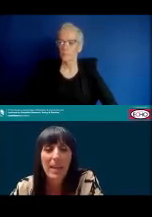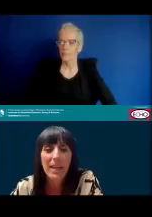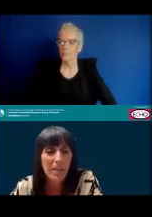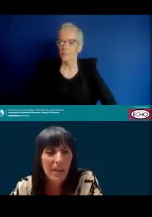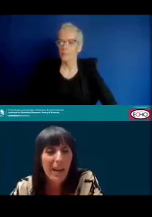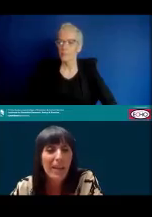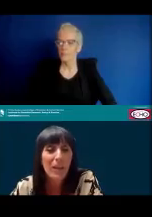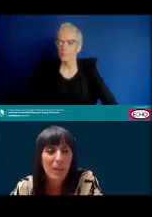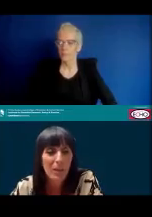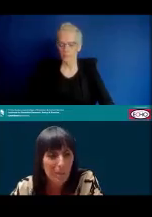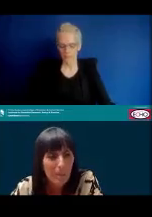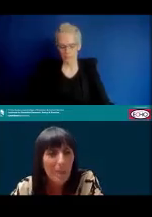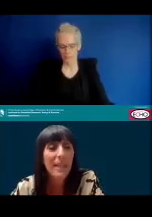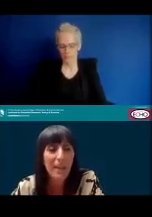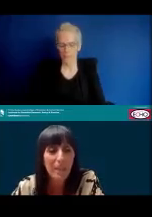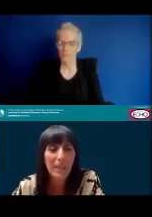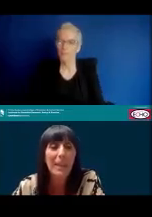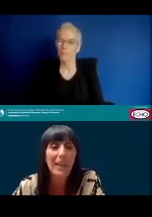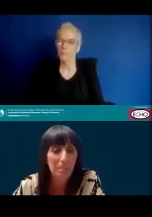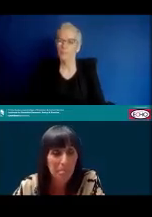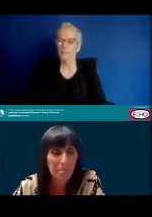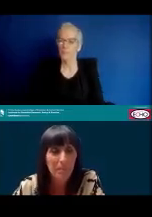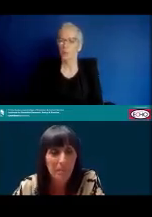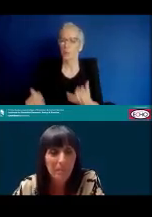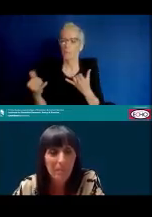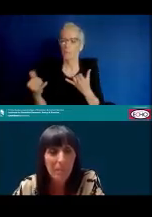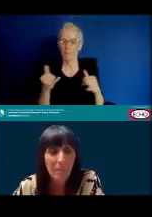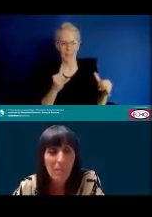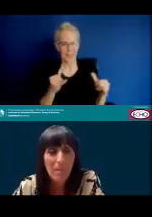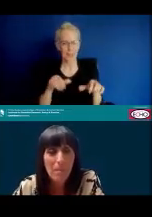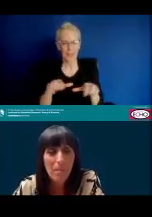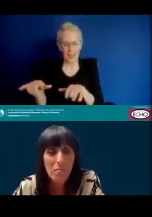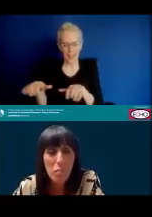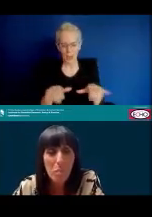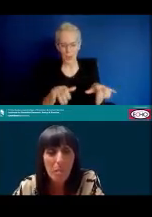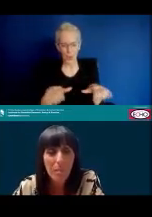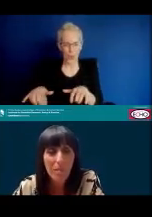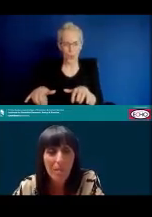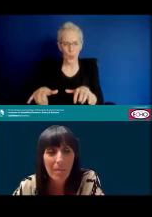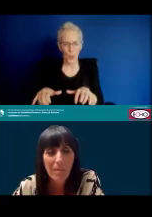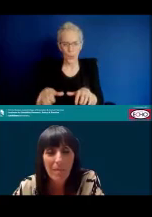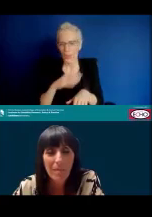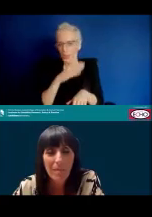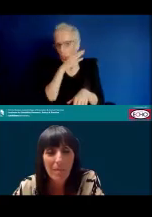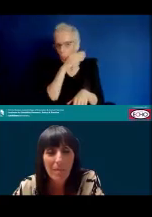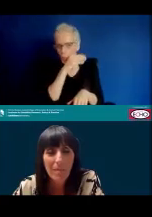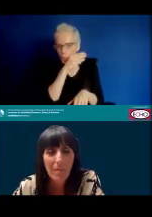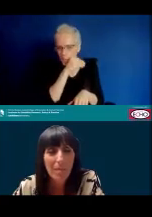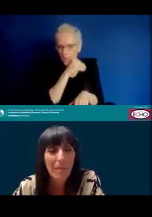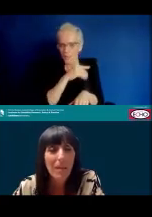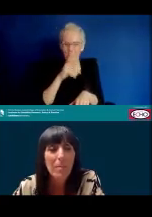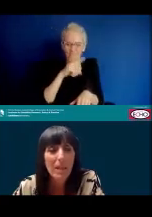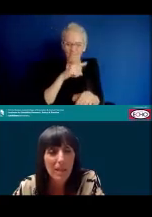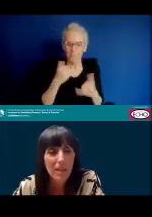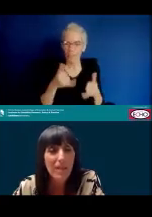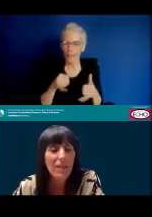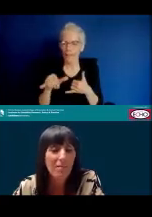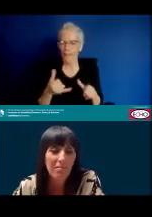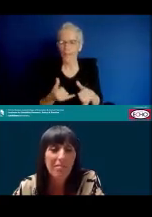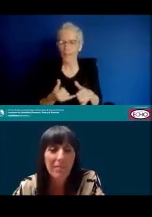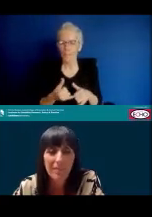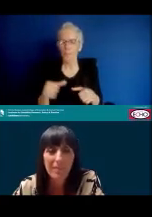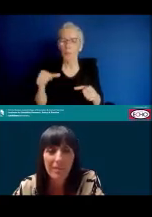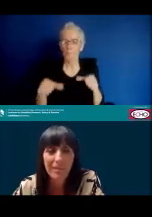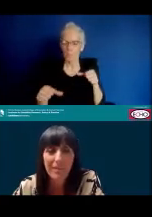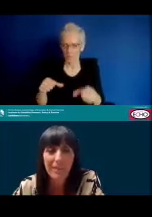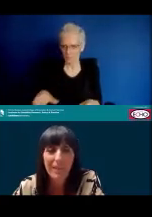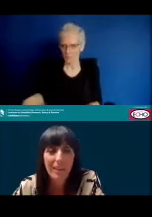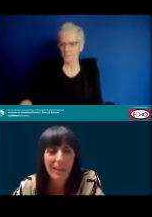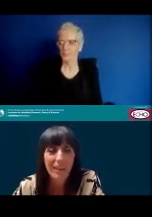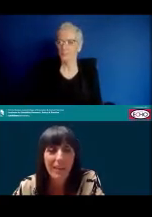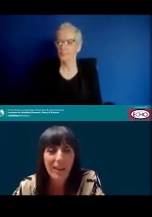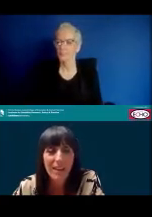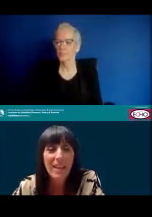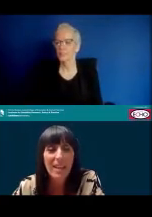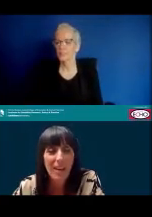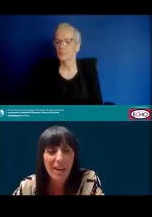playing the piano, pretend, play, puzzles, gardening, art